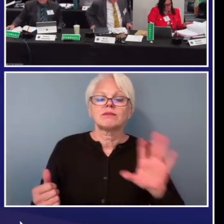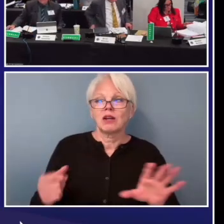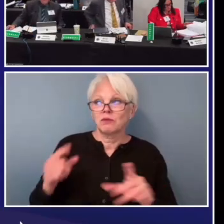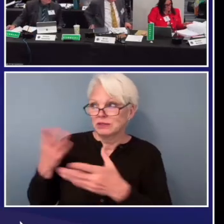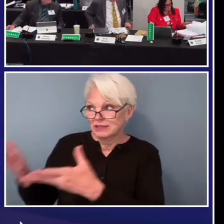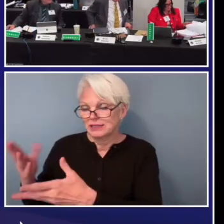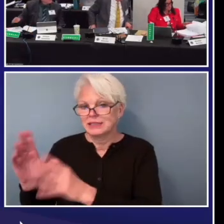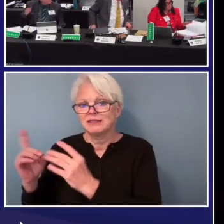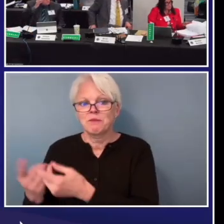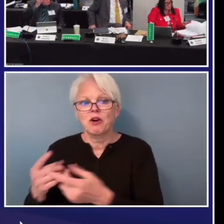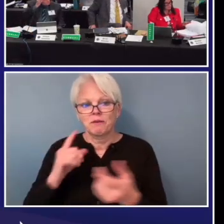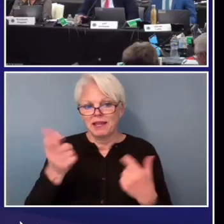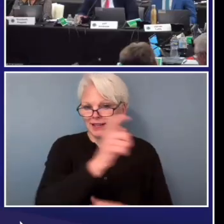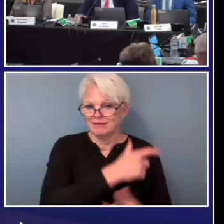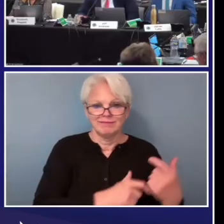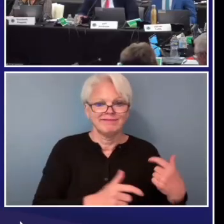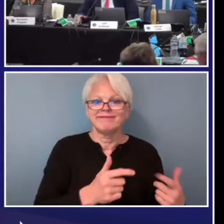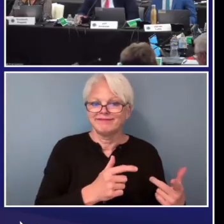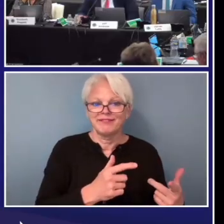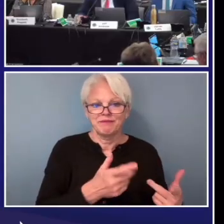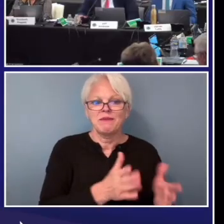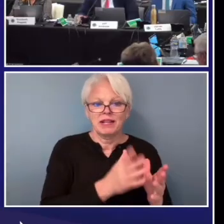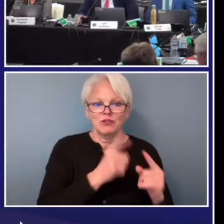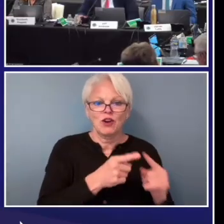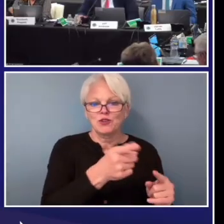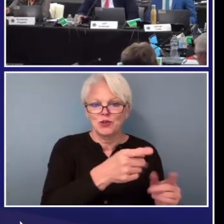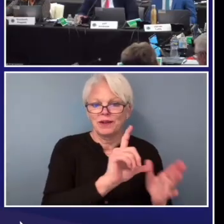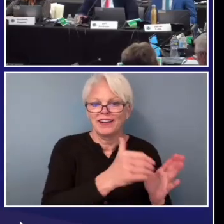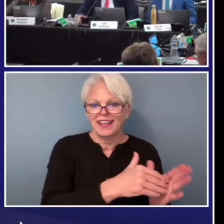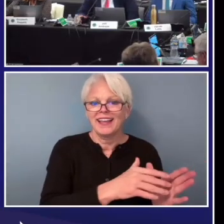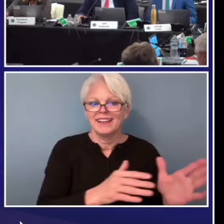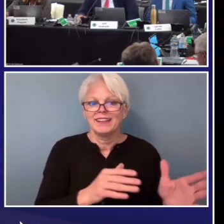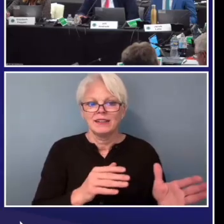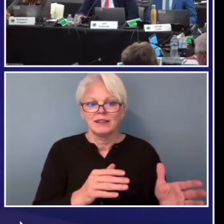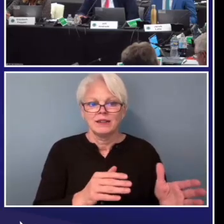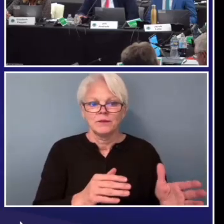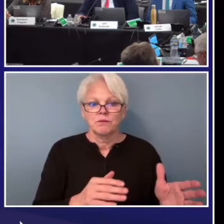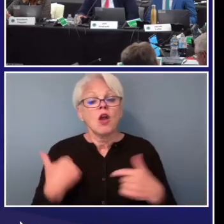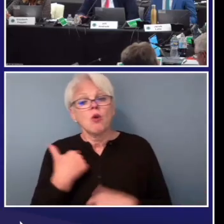Yeah, so Bill, I mean, we would be interested, if you think that there are